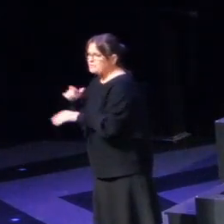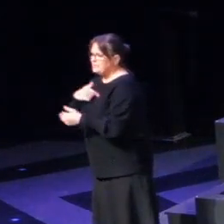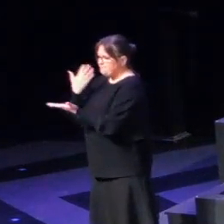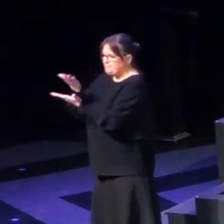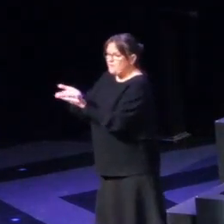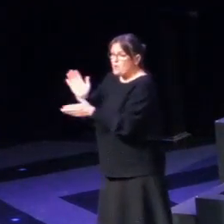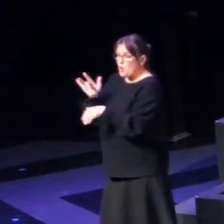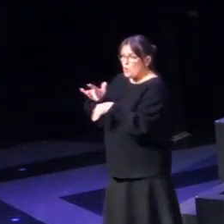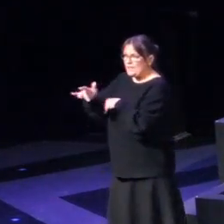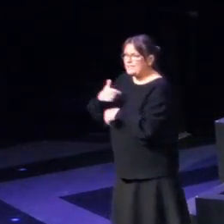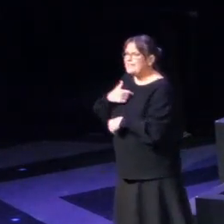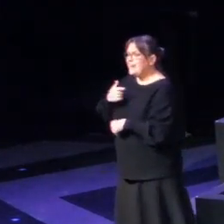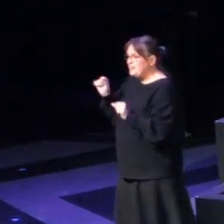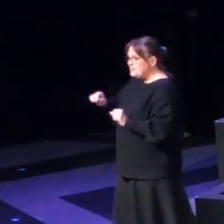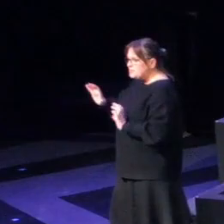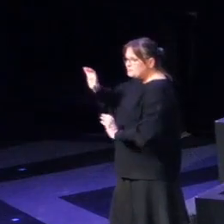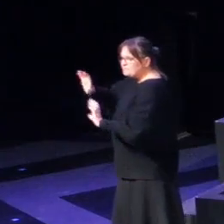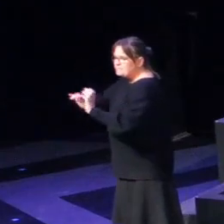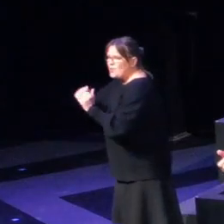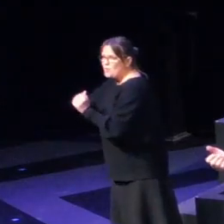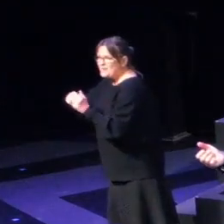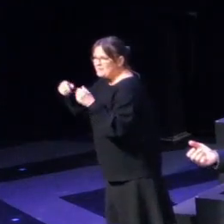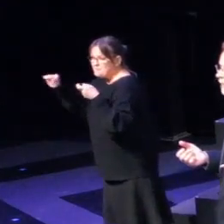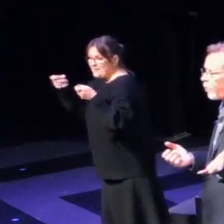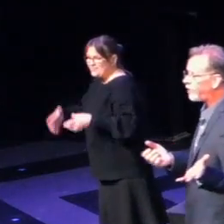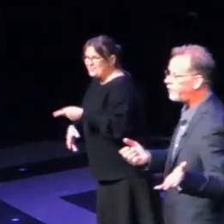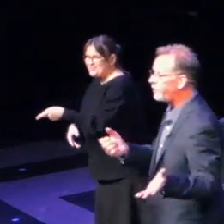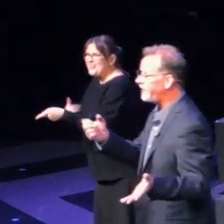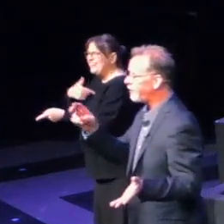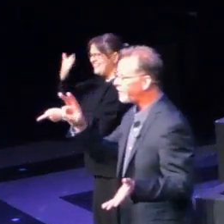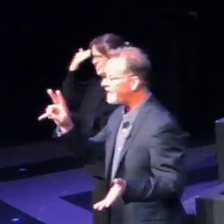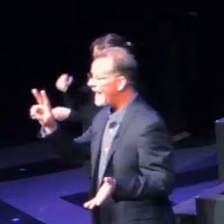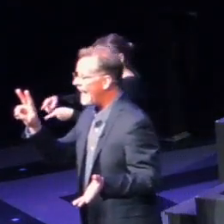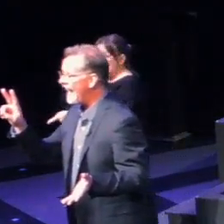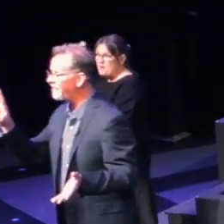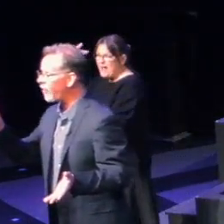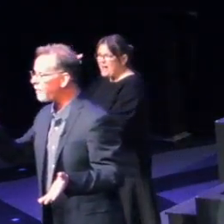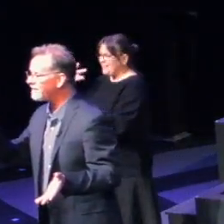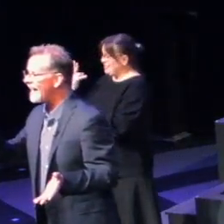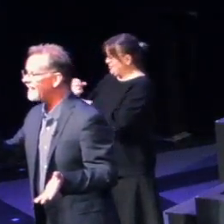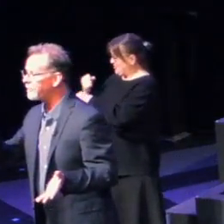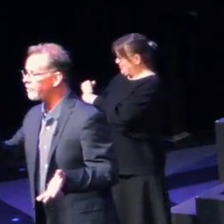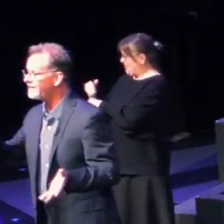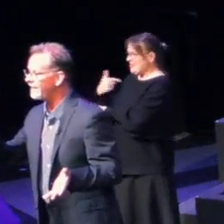talk with the store manager. I knew the store manager because I had worked two years at Starbucks as a barista.